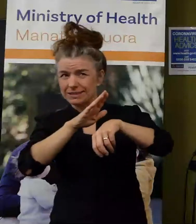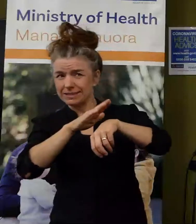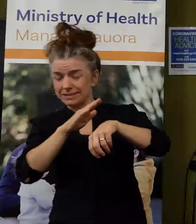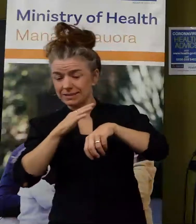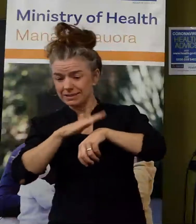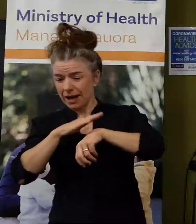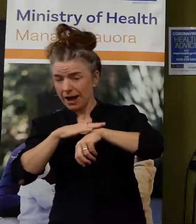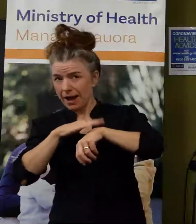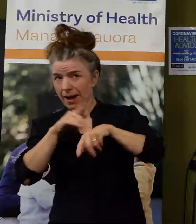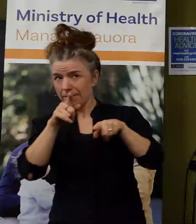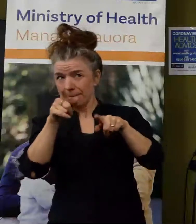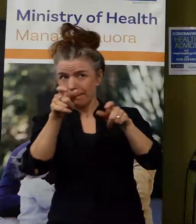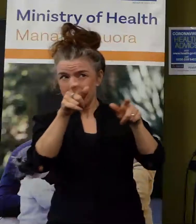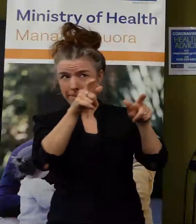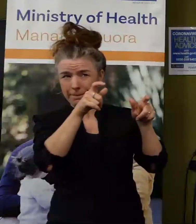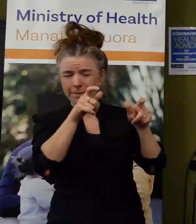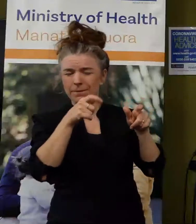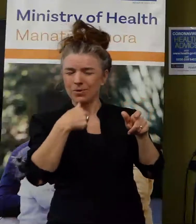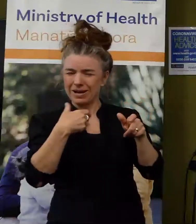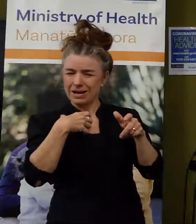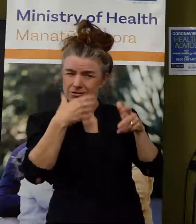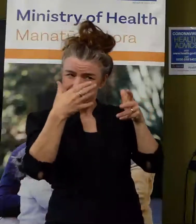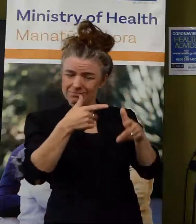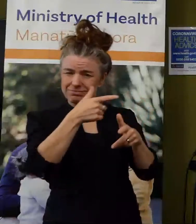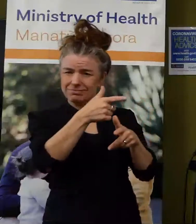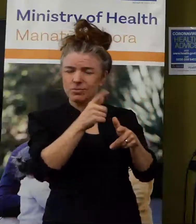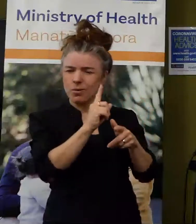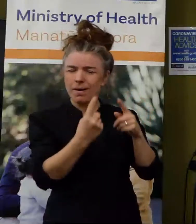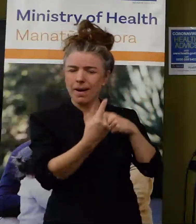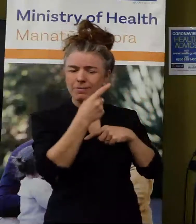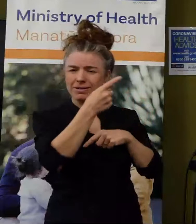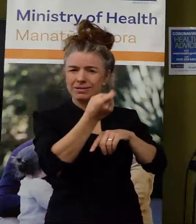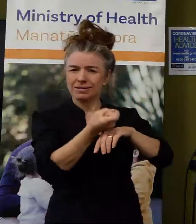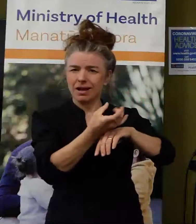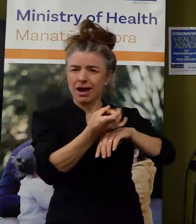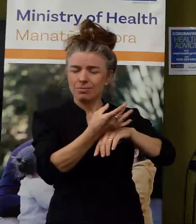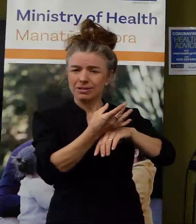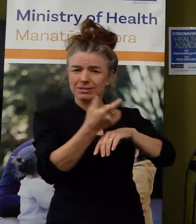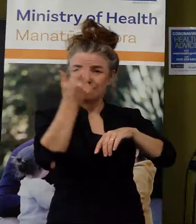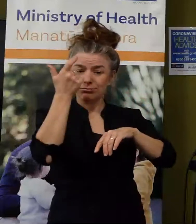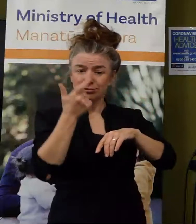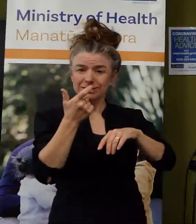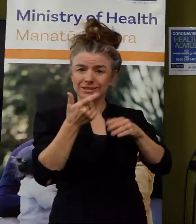what happened on-board the Diamond Princess cruise ship, which has only really evolved in the last week or two.